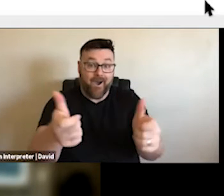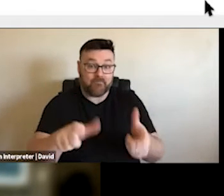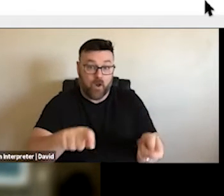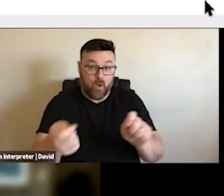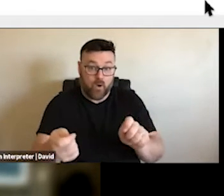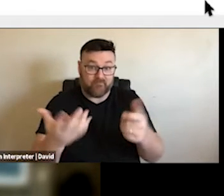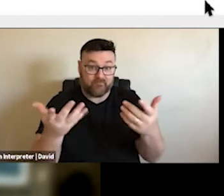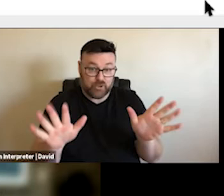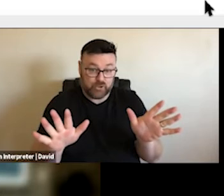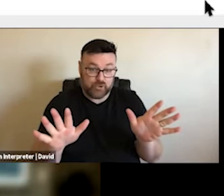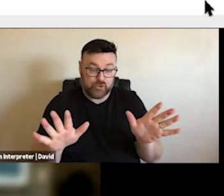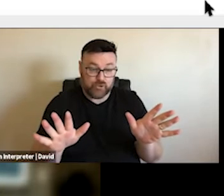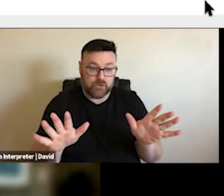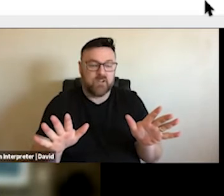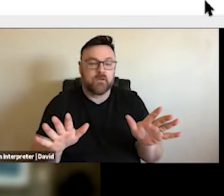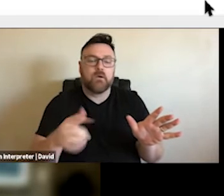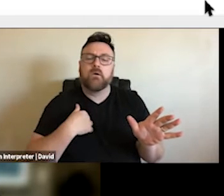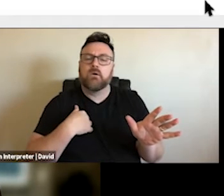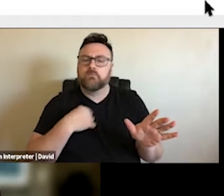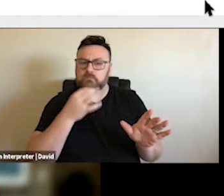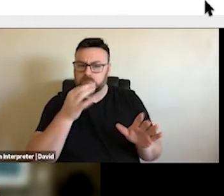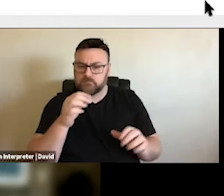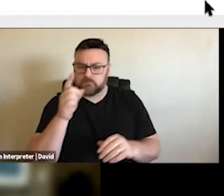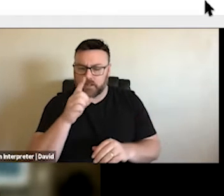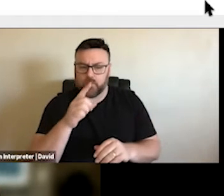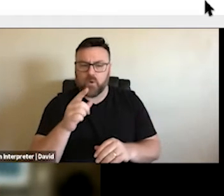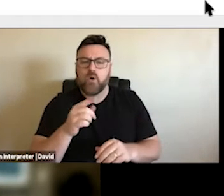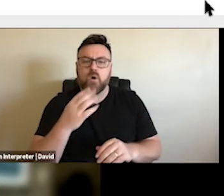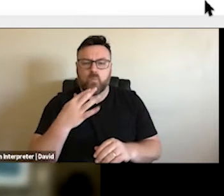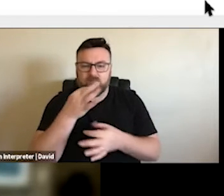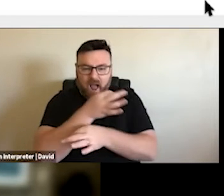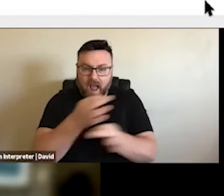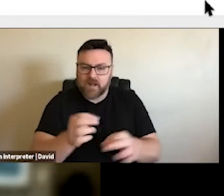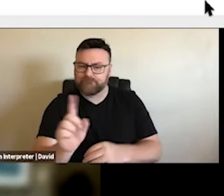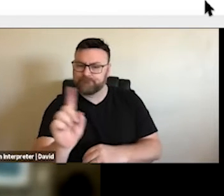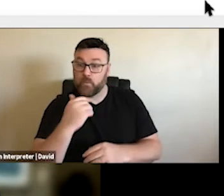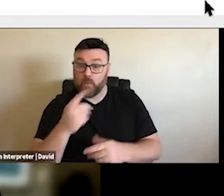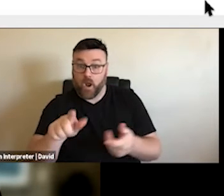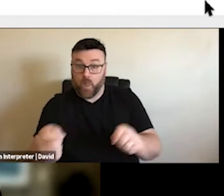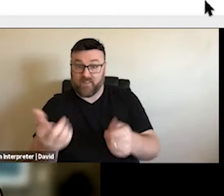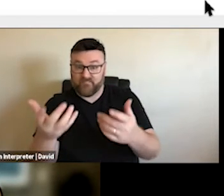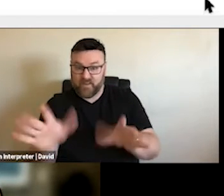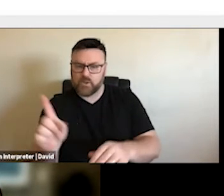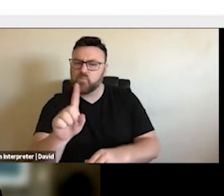What we do is ask people when you're not in lockdown, what role does digital experiences play on your life?